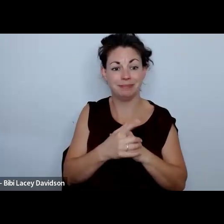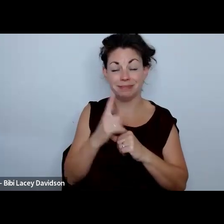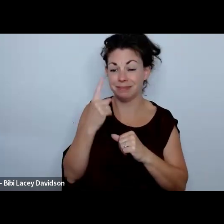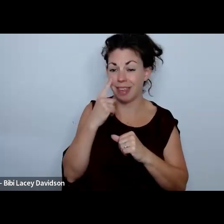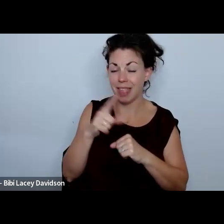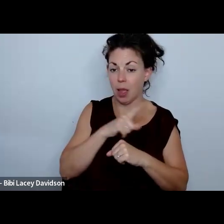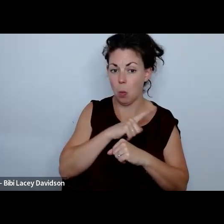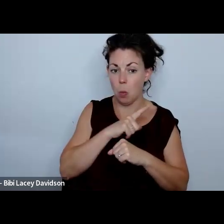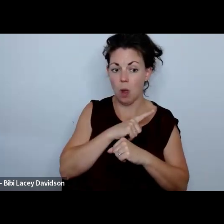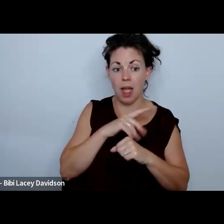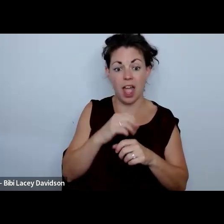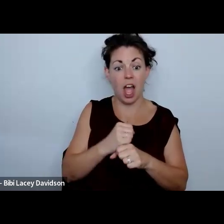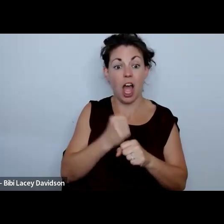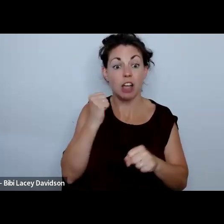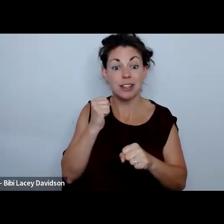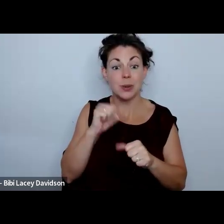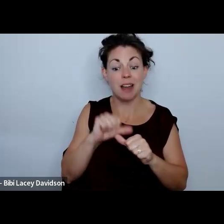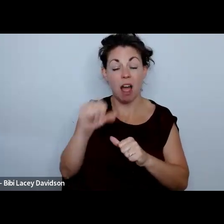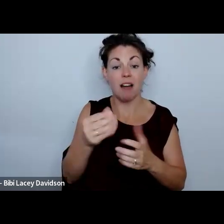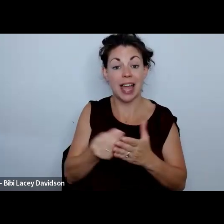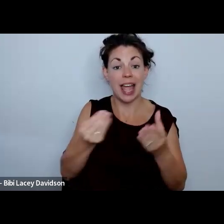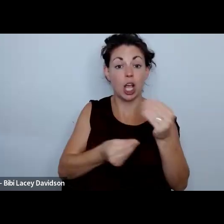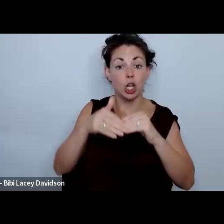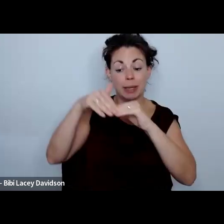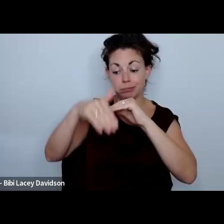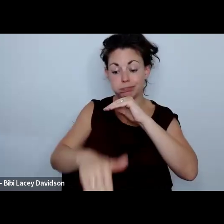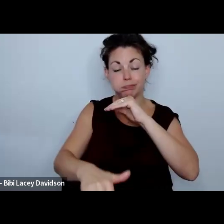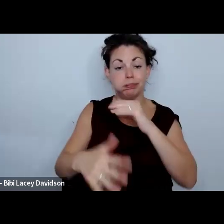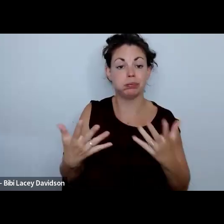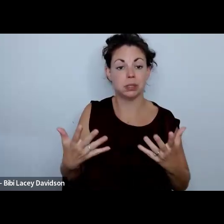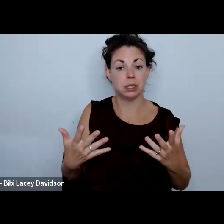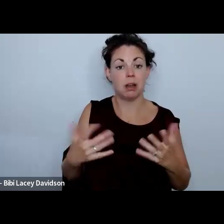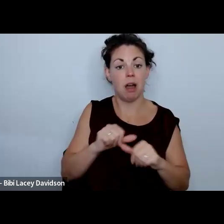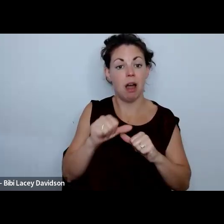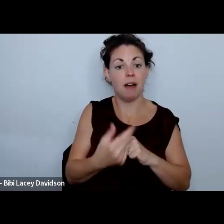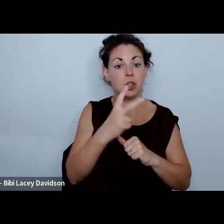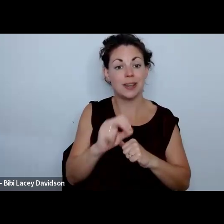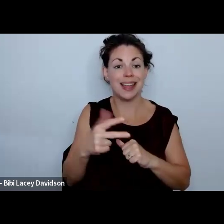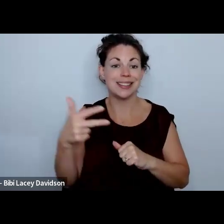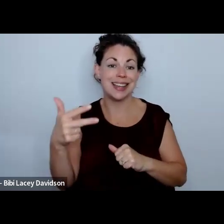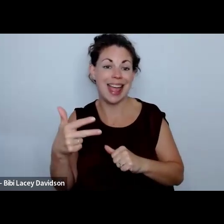lot of discrimination in the form of inaccessible recruitment processes, offices that I couldn't get